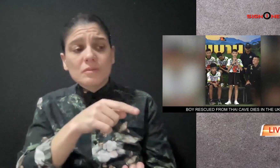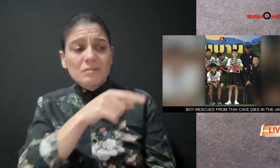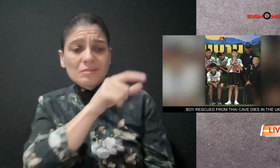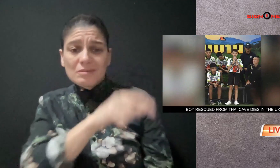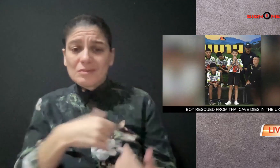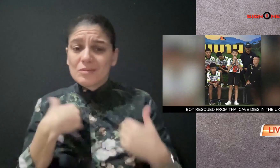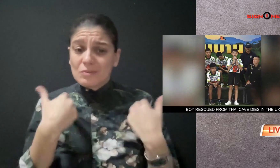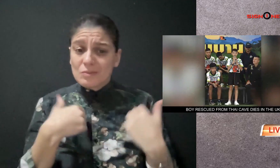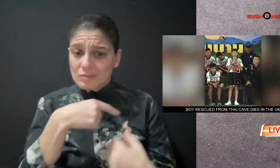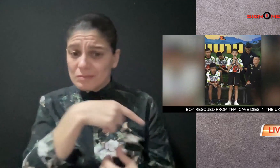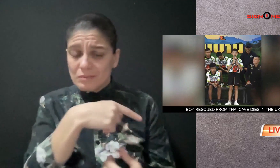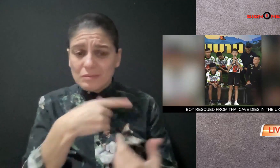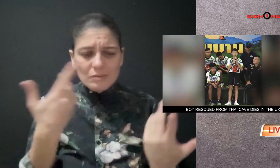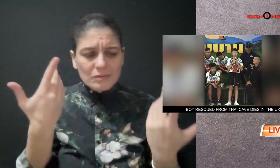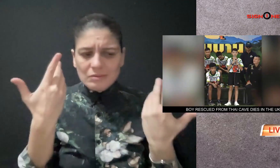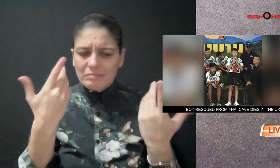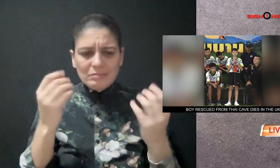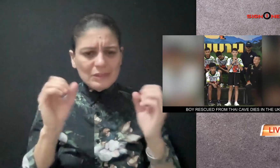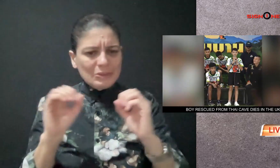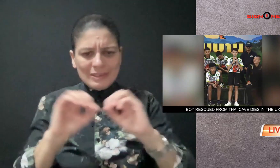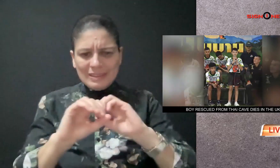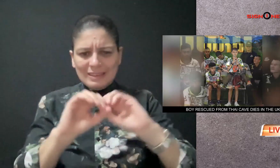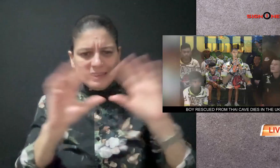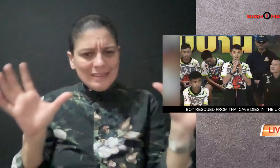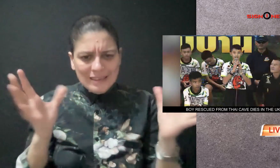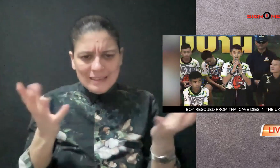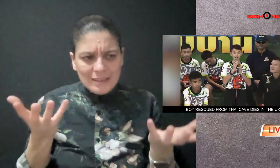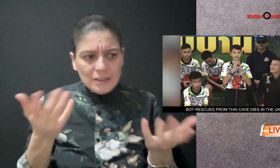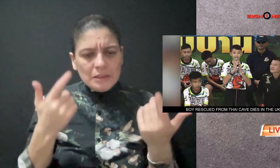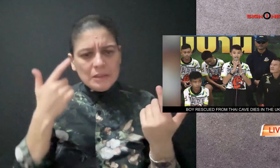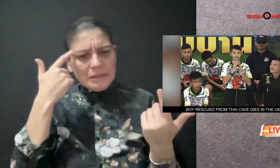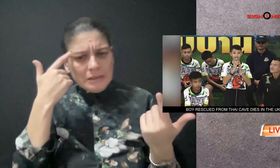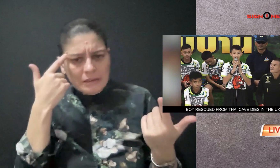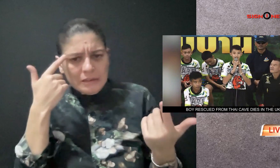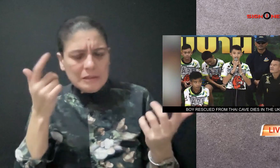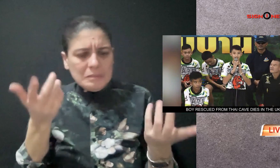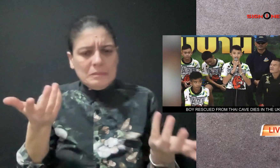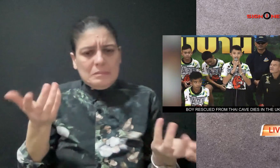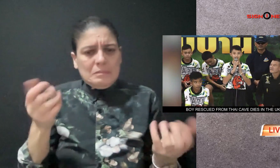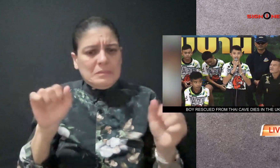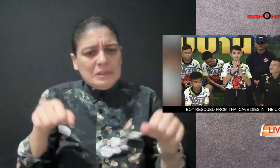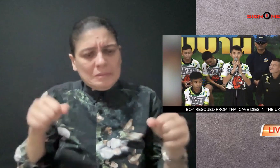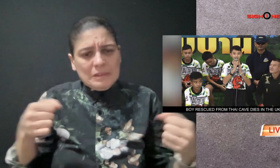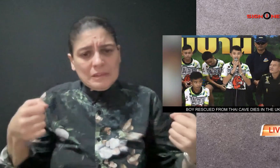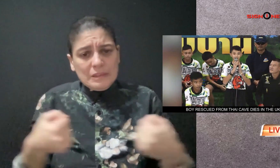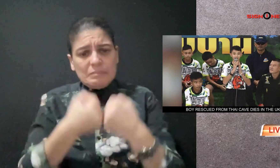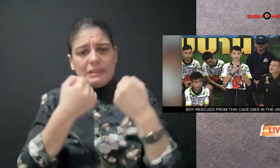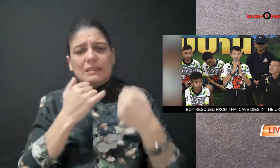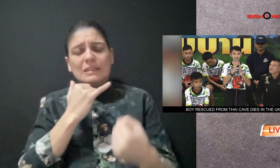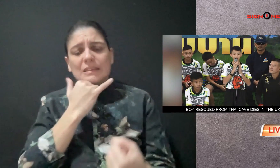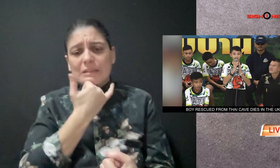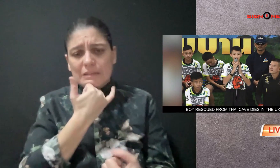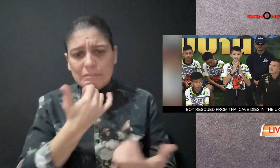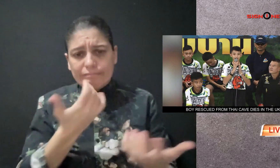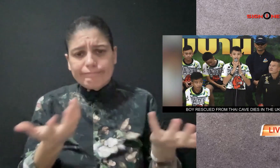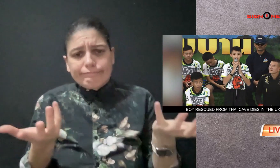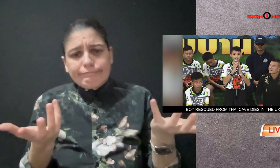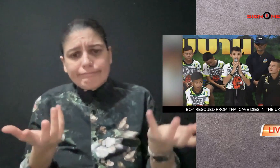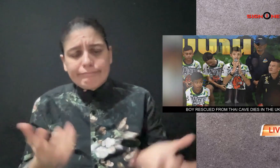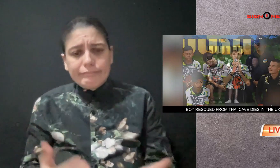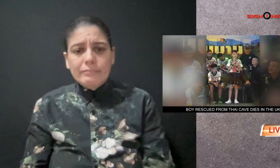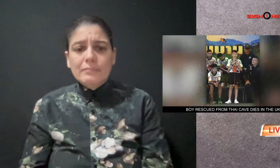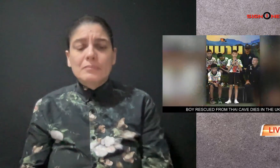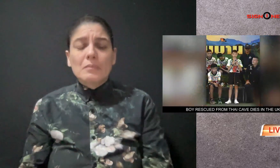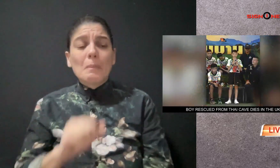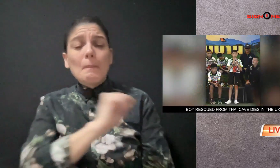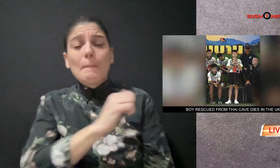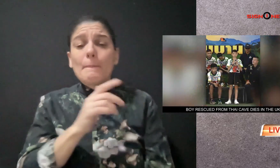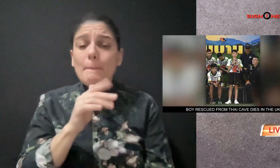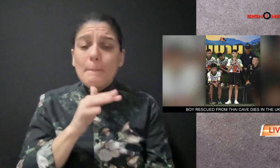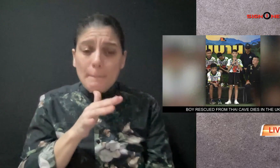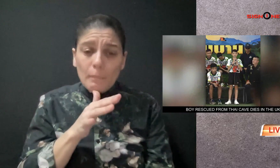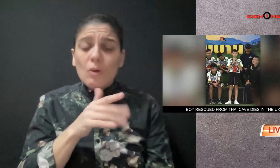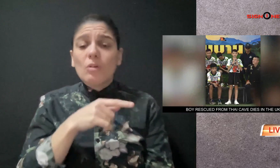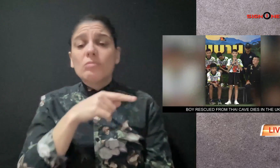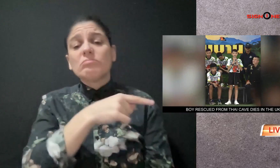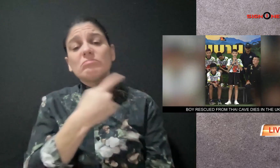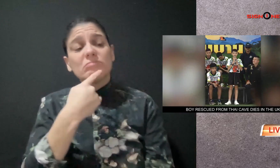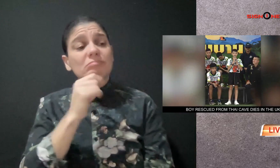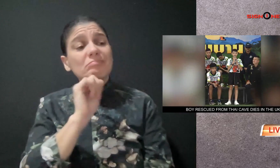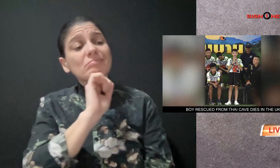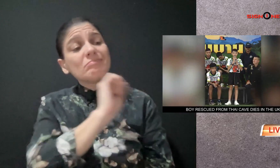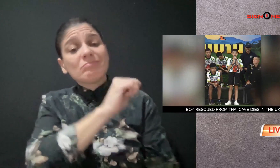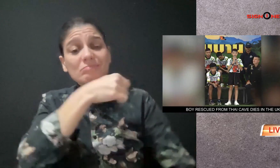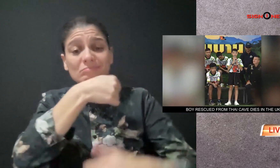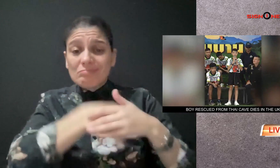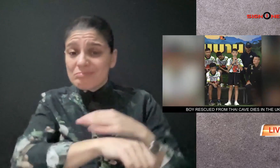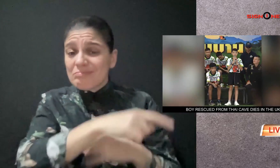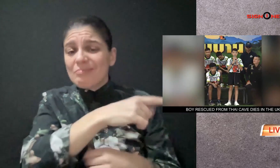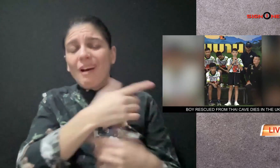is unclear but it was being reported as an accident his mother says her son fulfilled